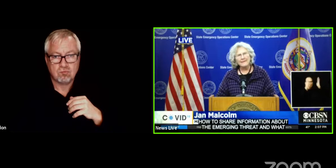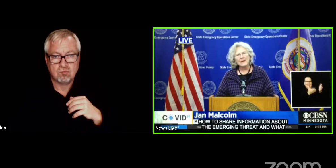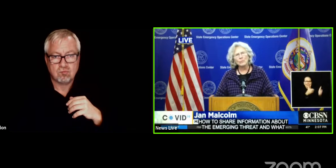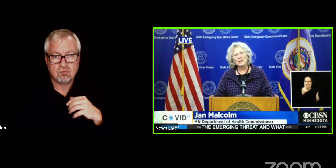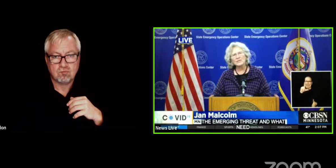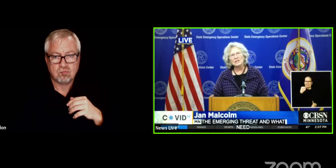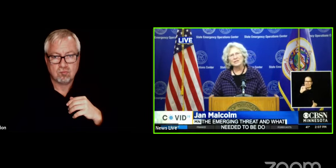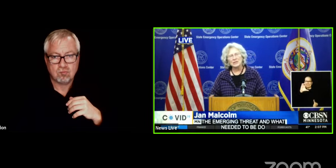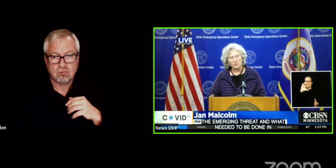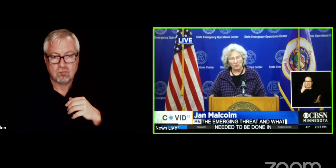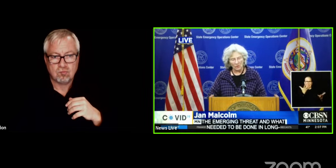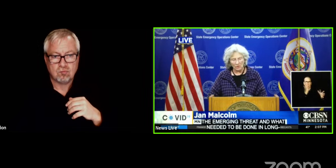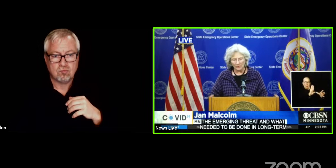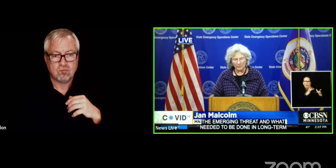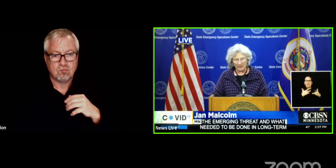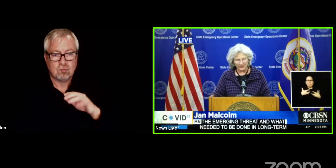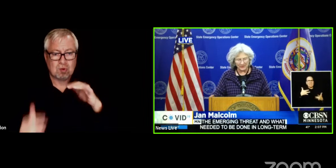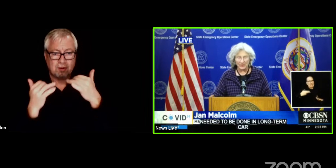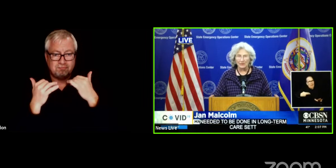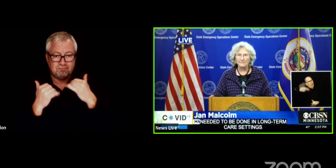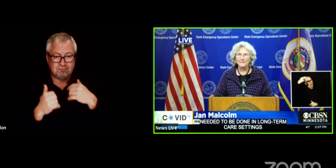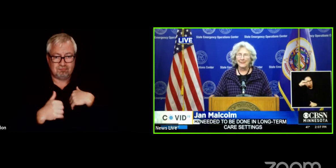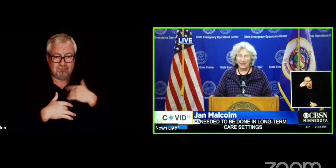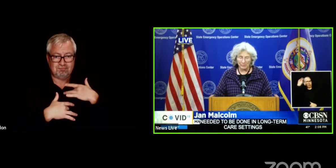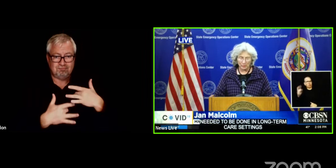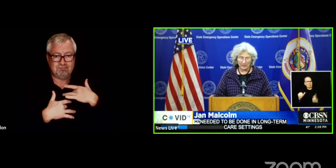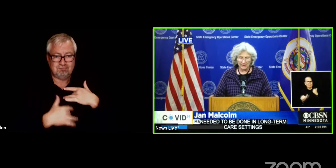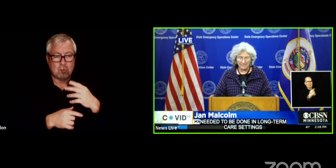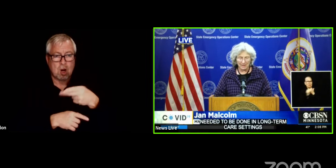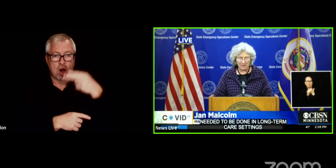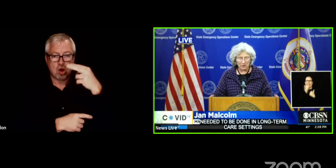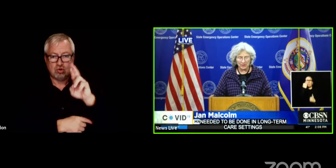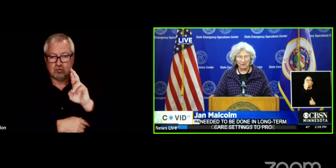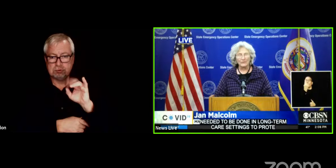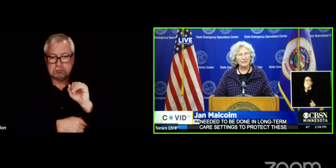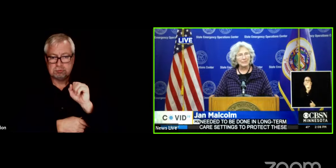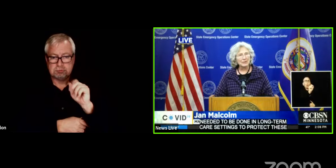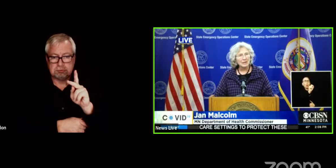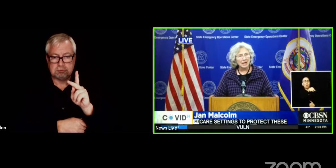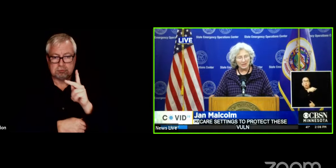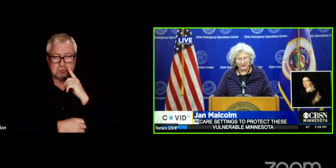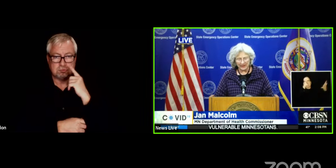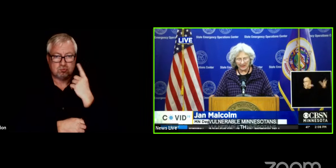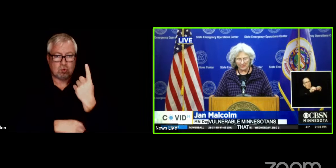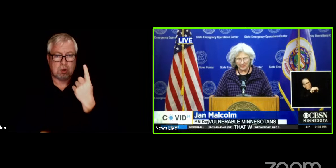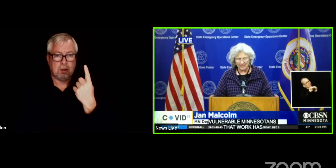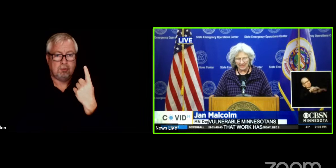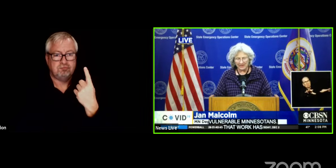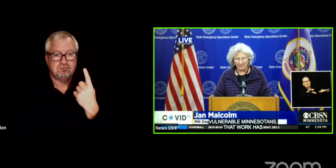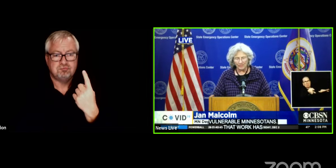THAT WORK HAS CONTINUED ALL THROUGHOUT THIS YEAR. BETWEEN MARCH AND NOVEMBER, OUR STATES DEPARTMENT HAS HELPED MORE